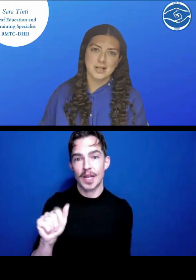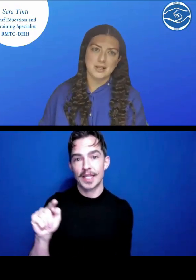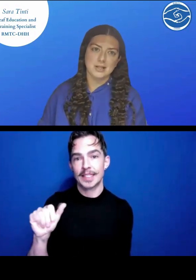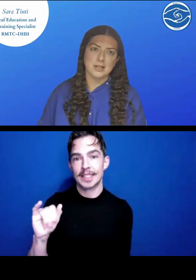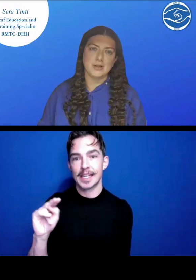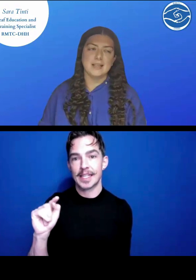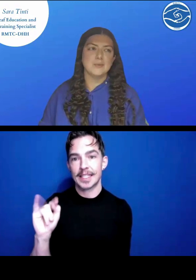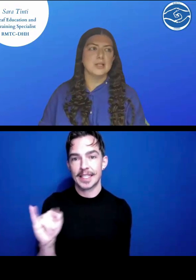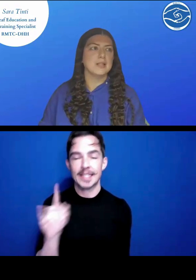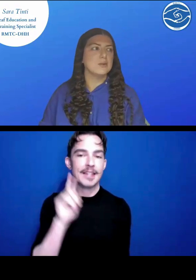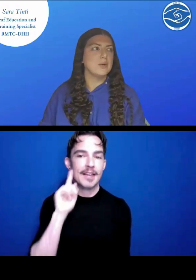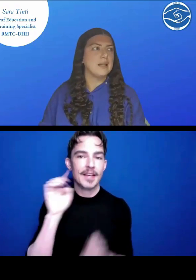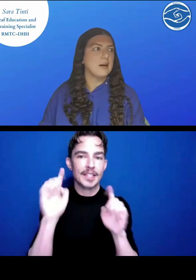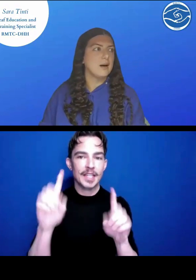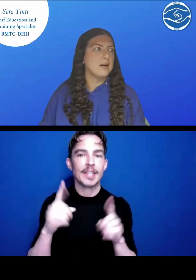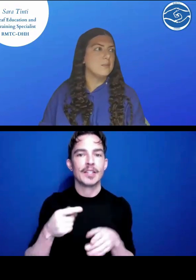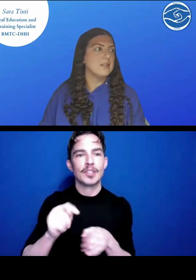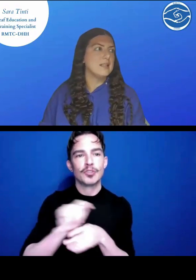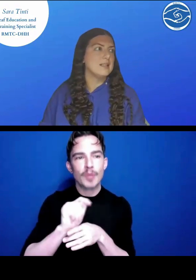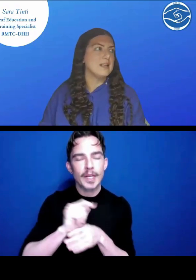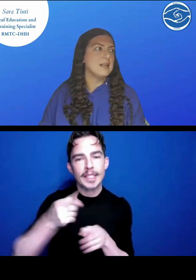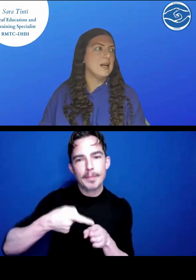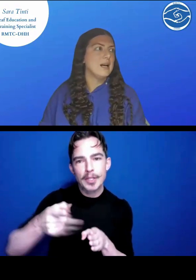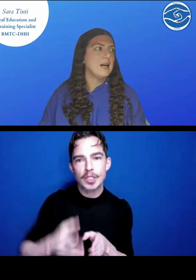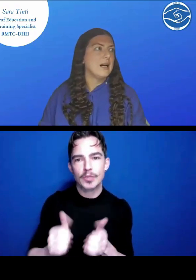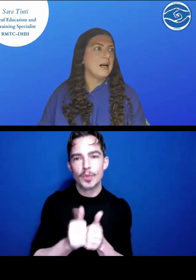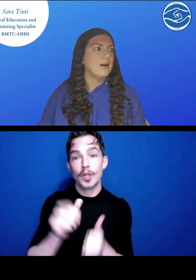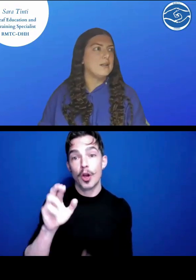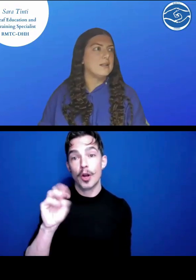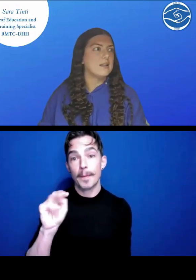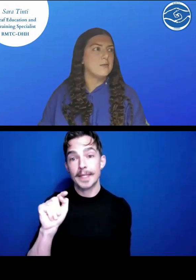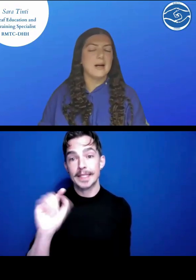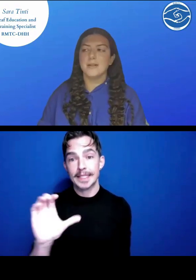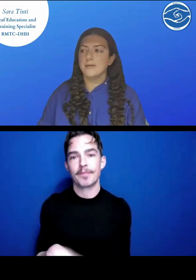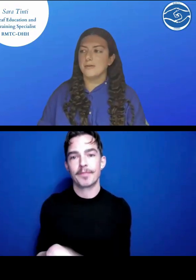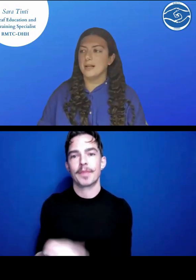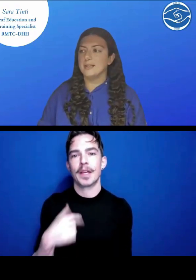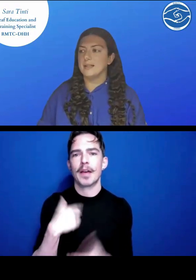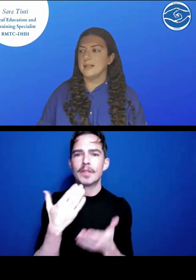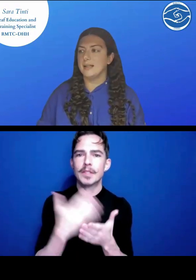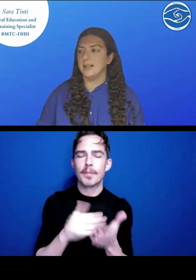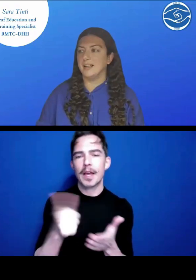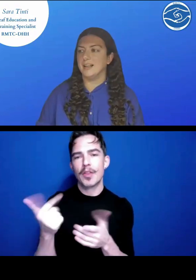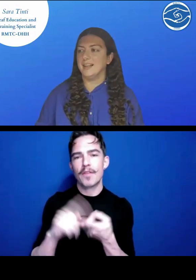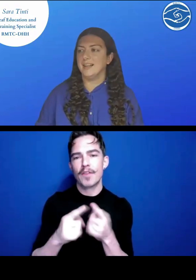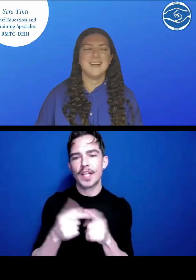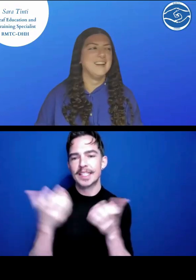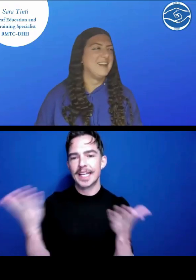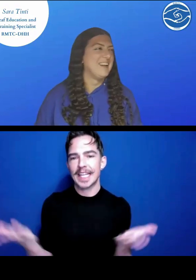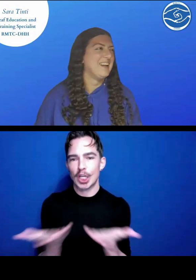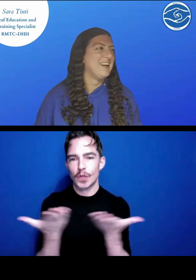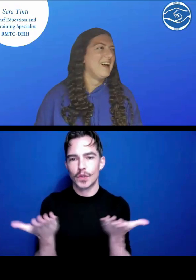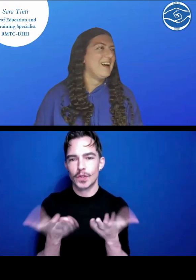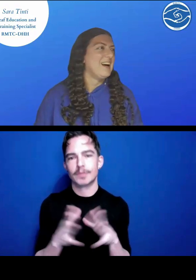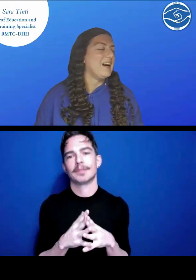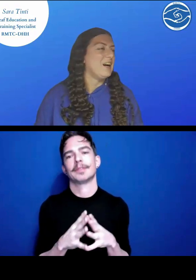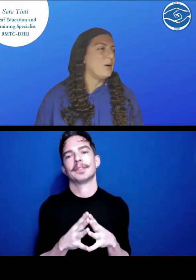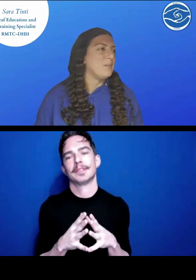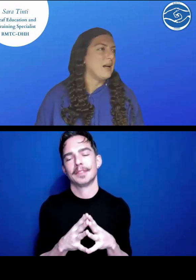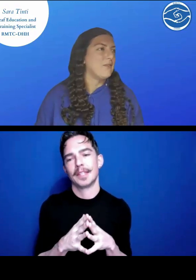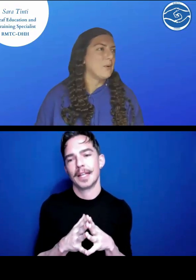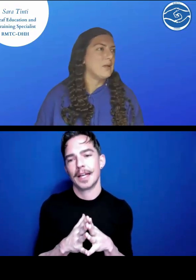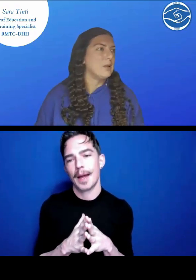Deaf Education and Training Specialist with RMTC. I have some of my other friends here. Everyone